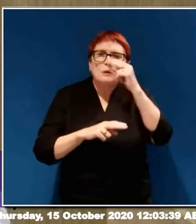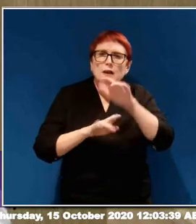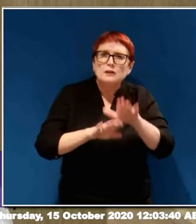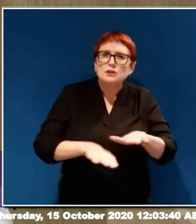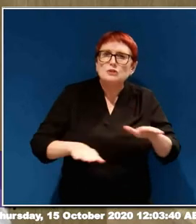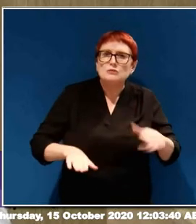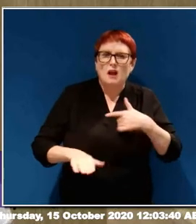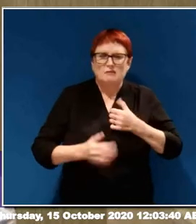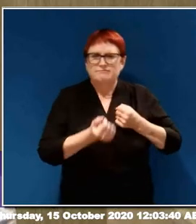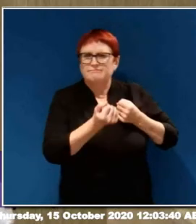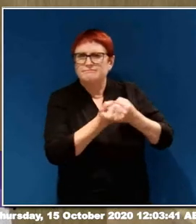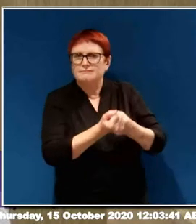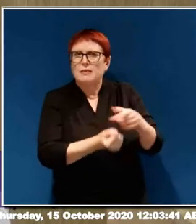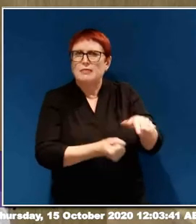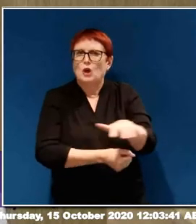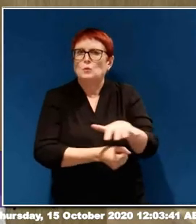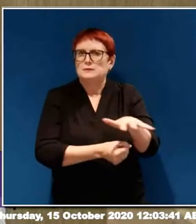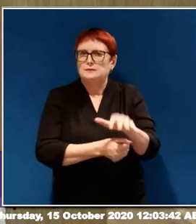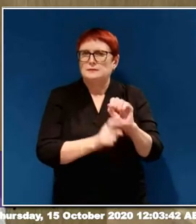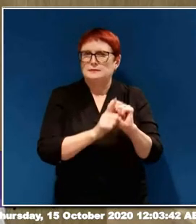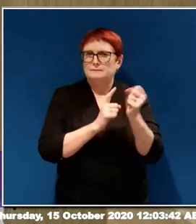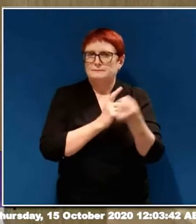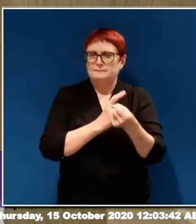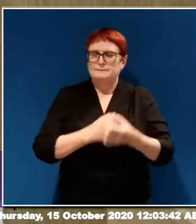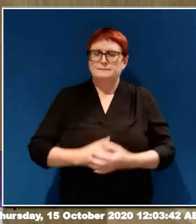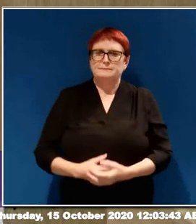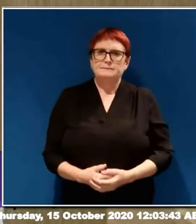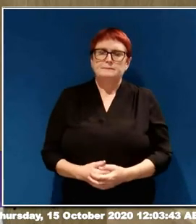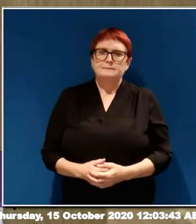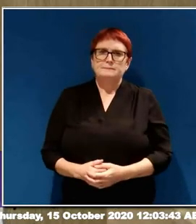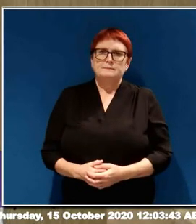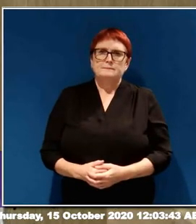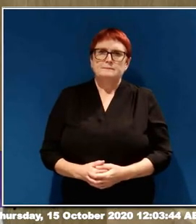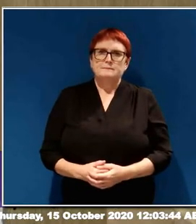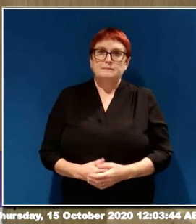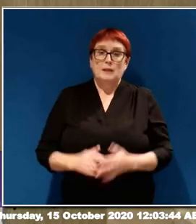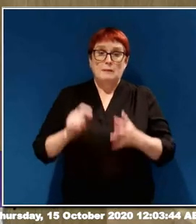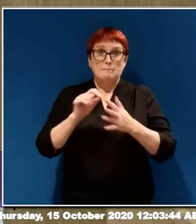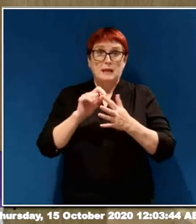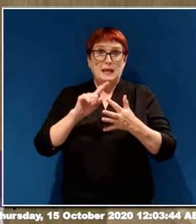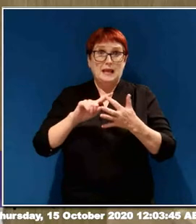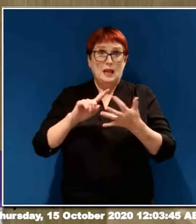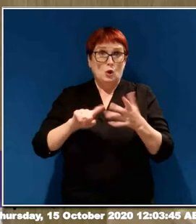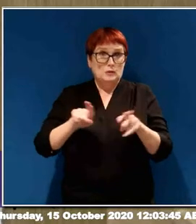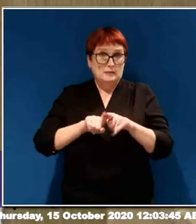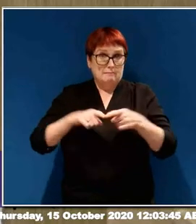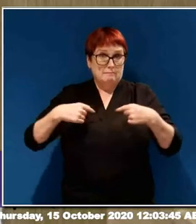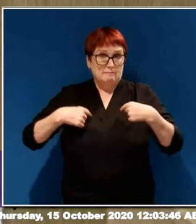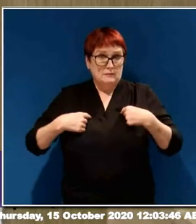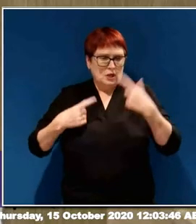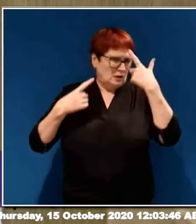We are the - make recommendations to whether children are eligible for early